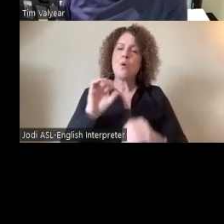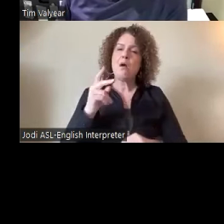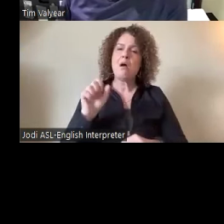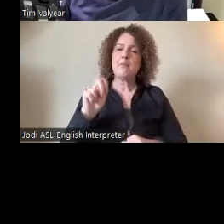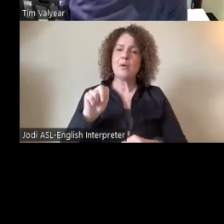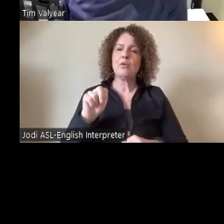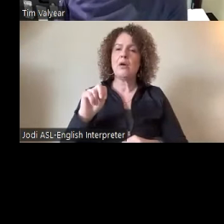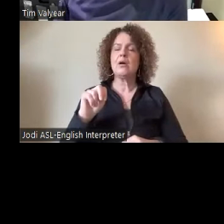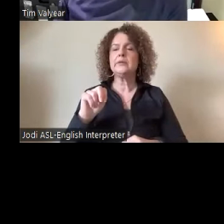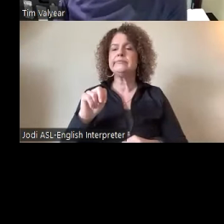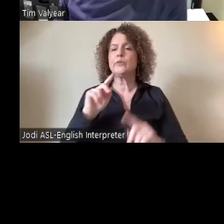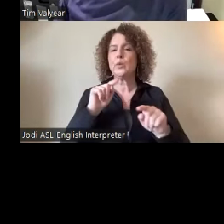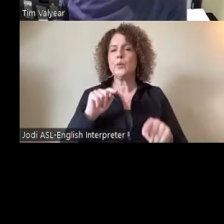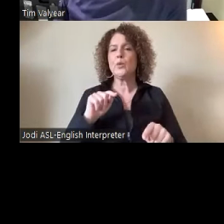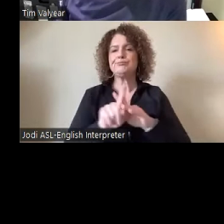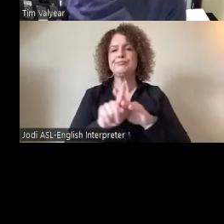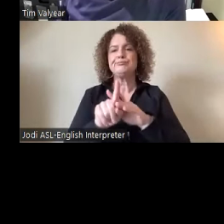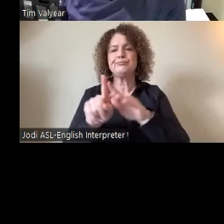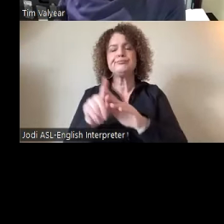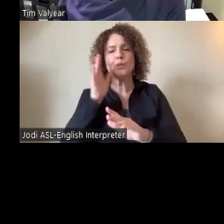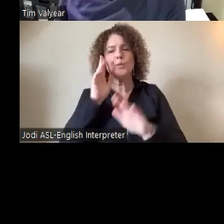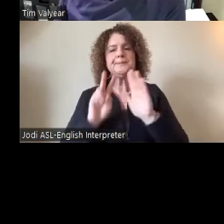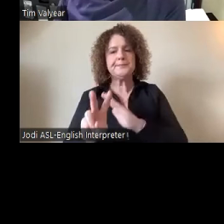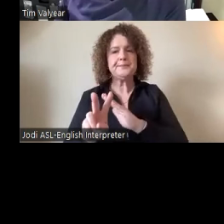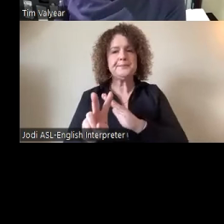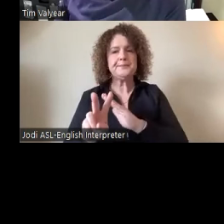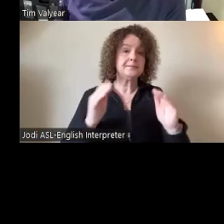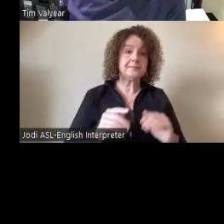will see much more Omicron